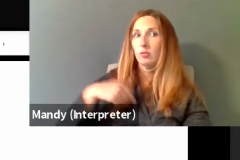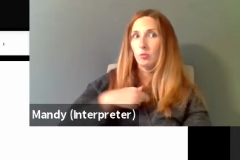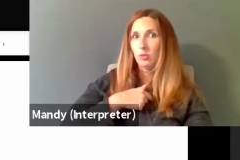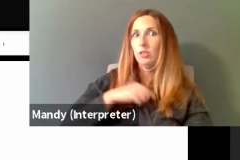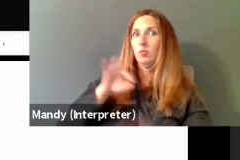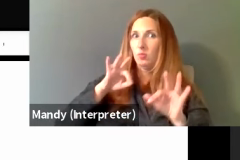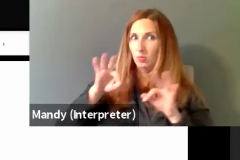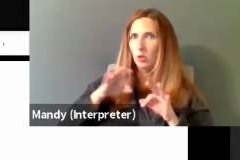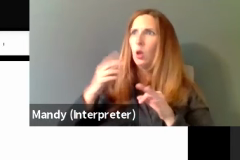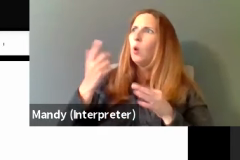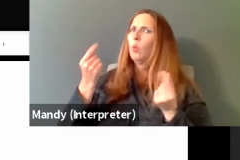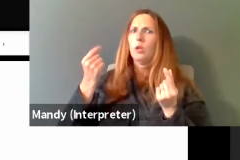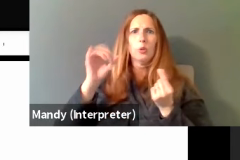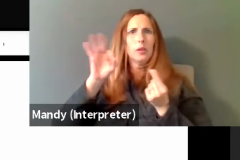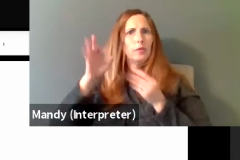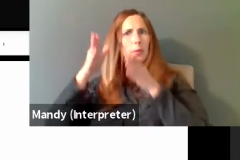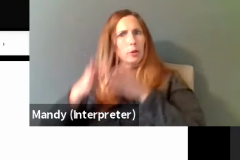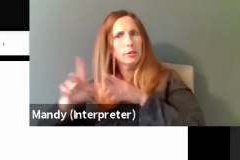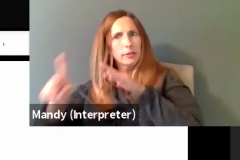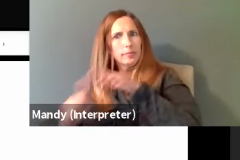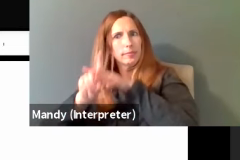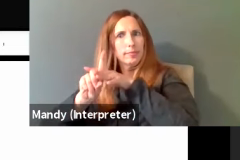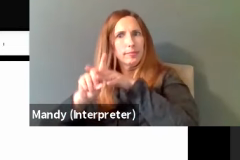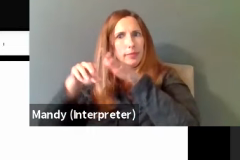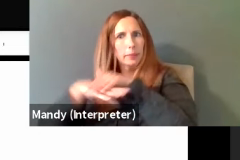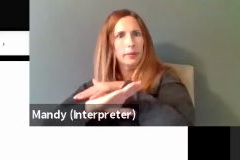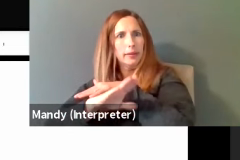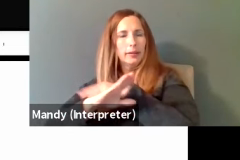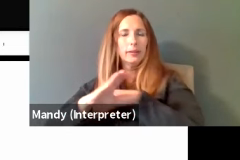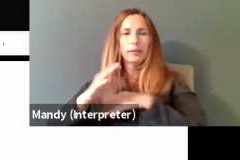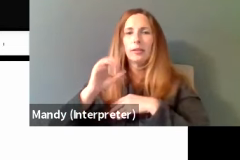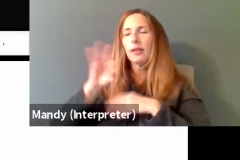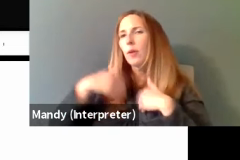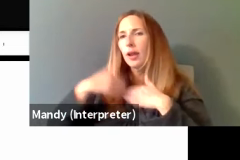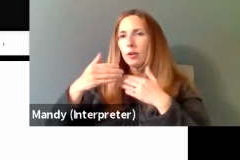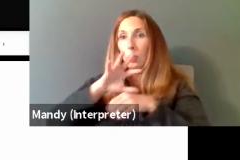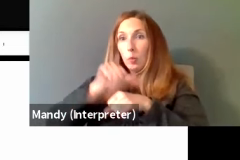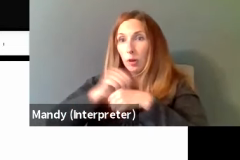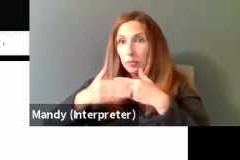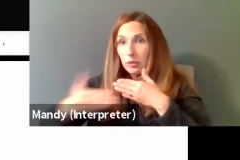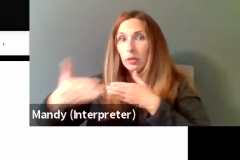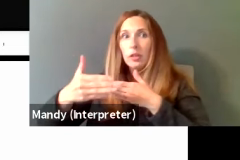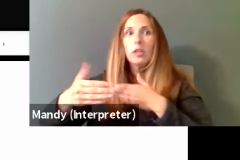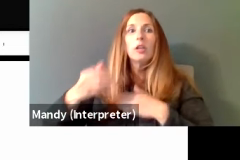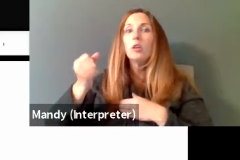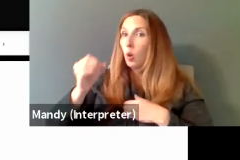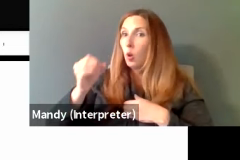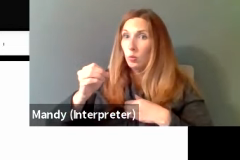for walk in clients, for ongoing appointments. So your plan would really look, envision all the scenarios,